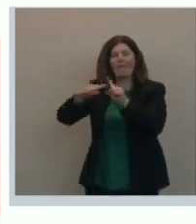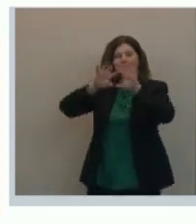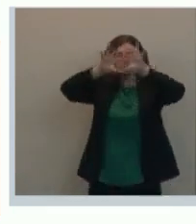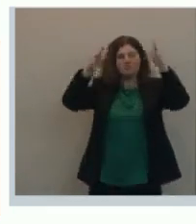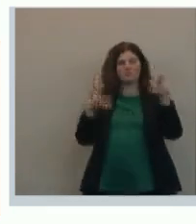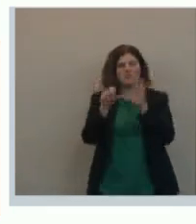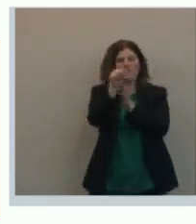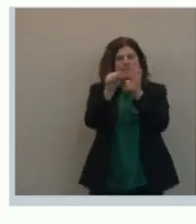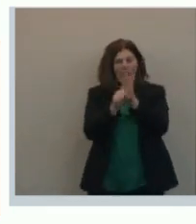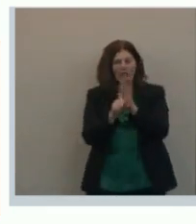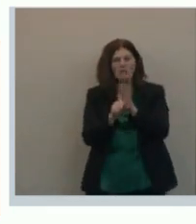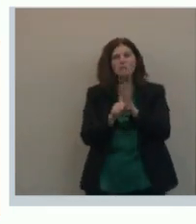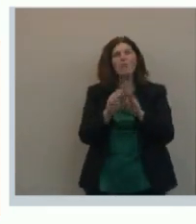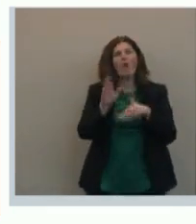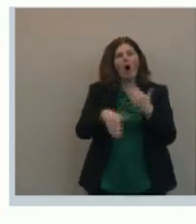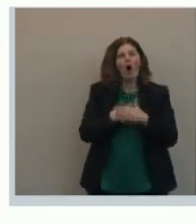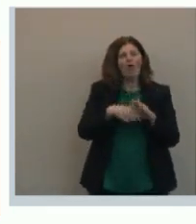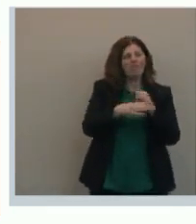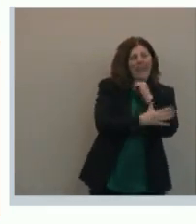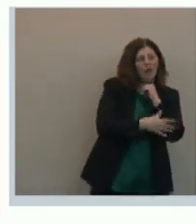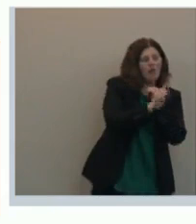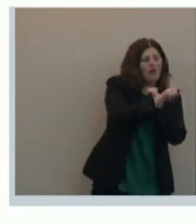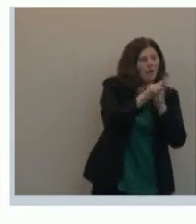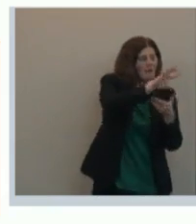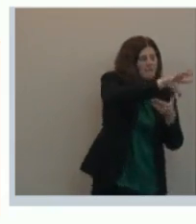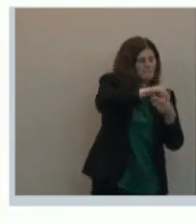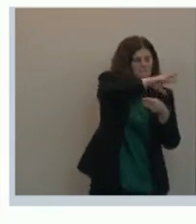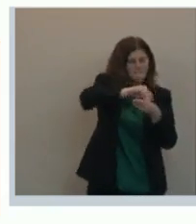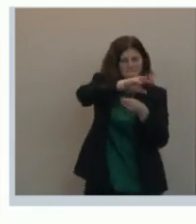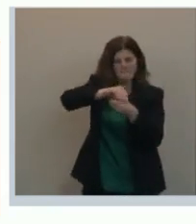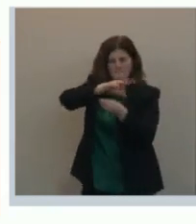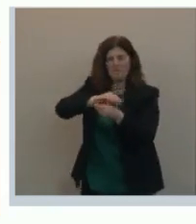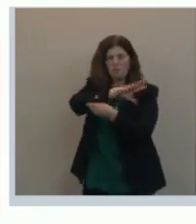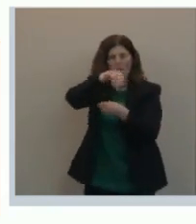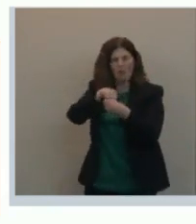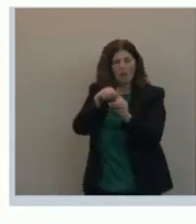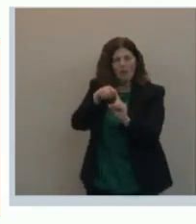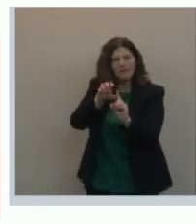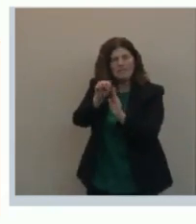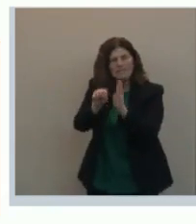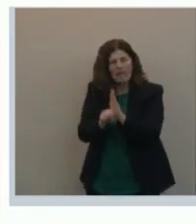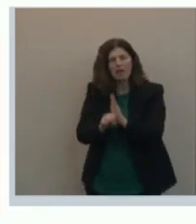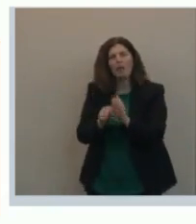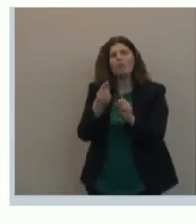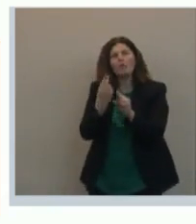. WE HAVE A MODEL NOW FOR EACH COUNTY IN ADDITION TO THE WHOLE STATE.